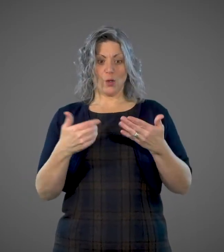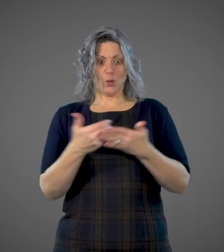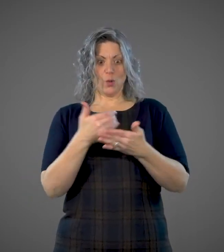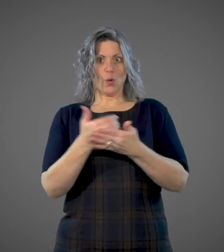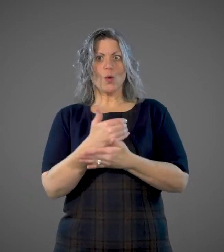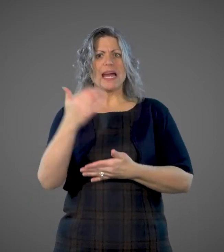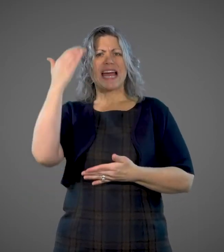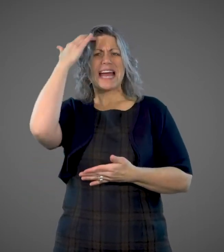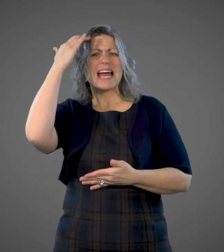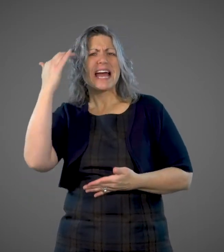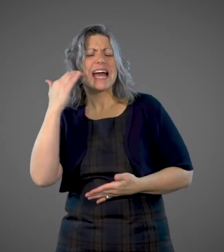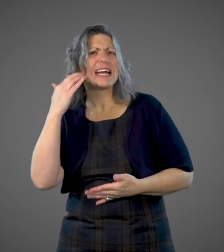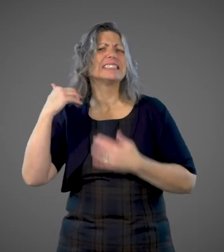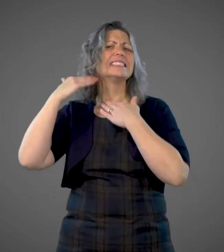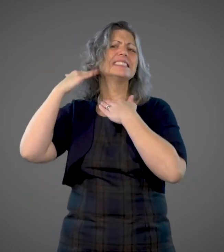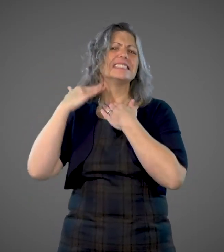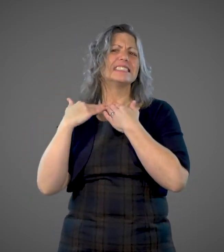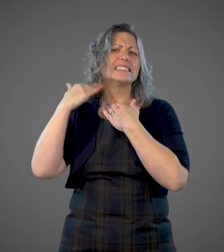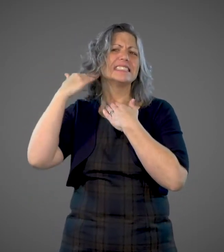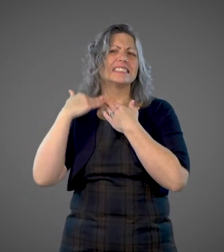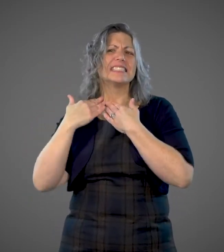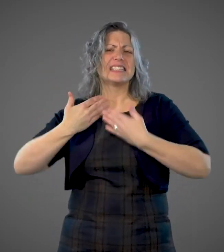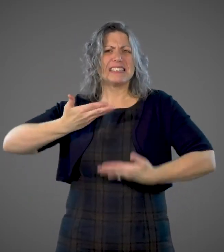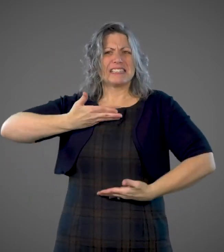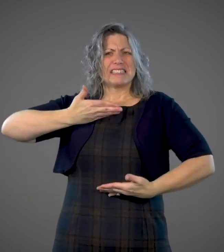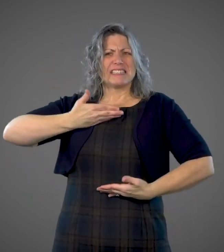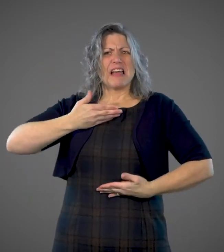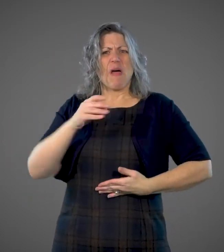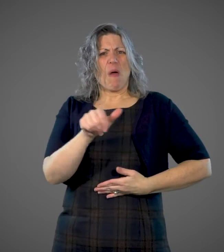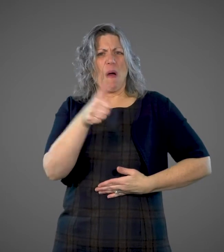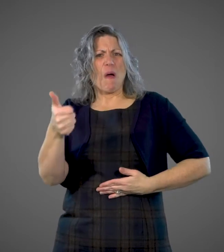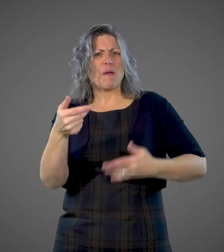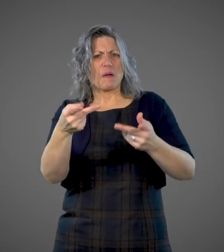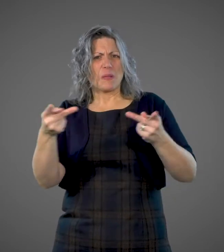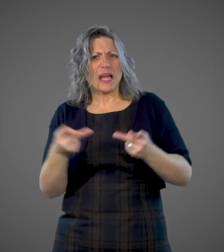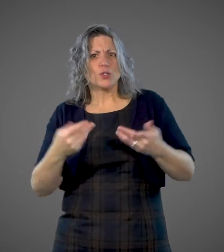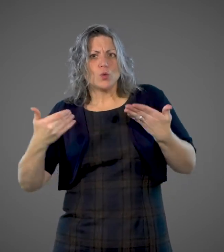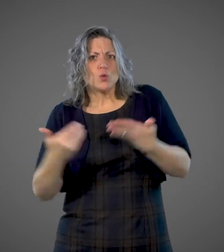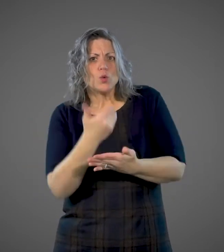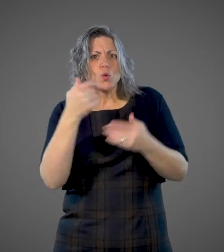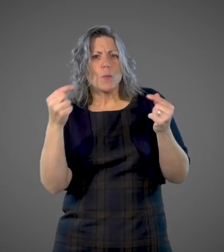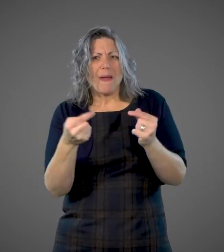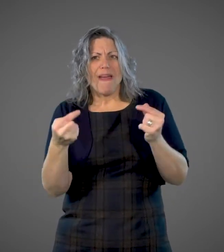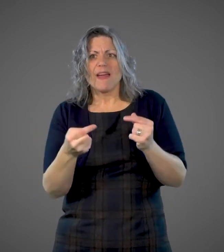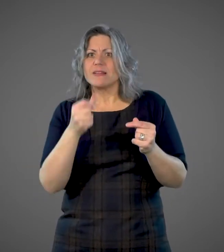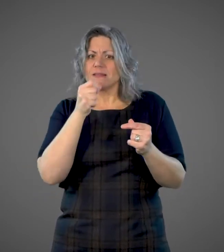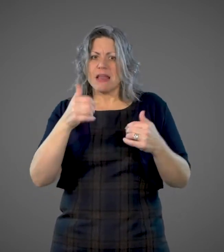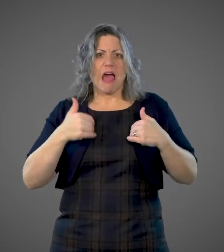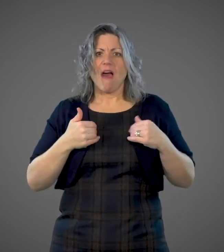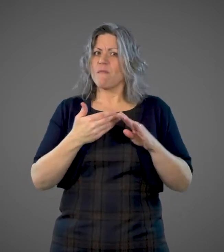If you notice new pains in your head or neck or chest, or any other new pains that weren't there before.